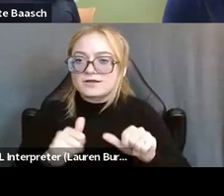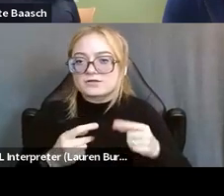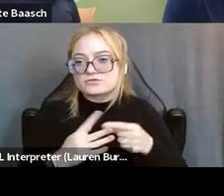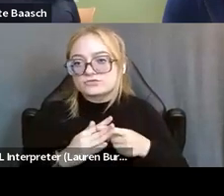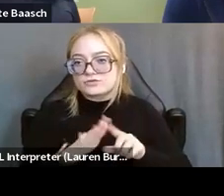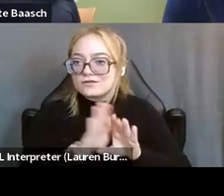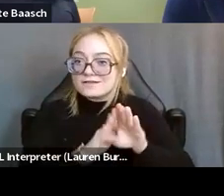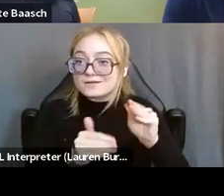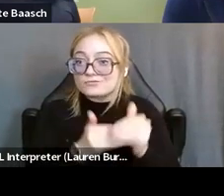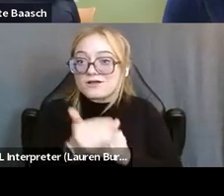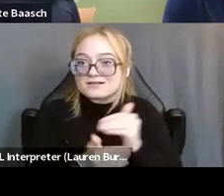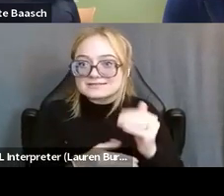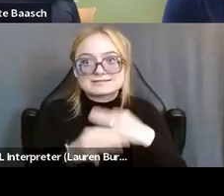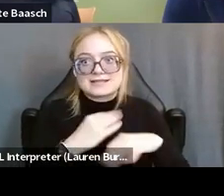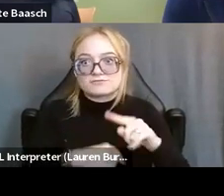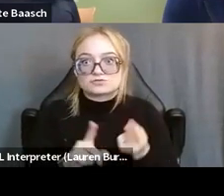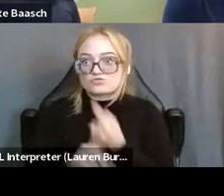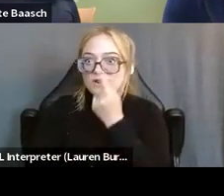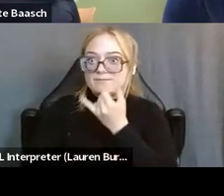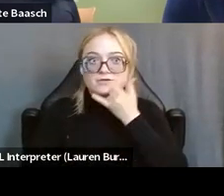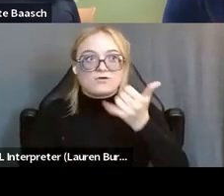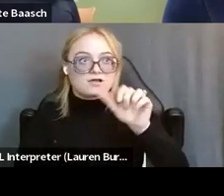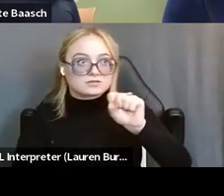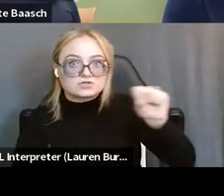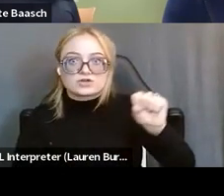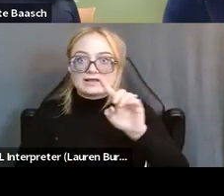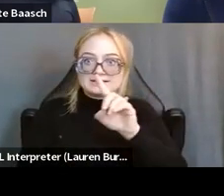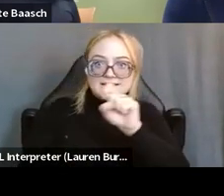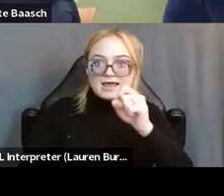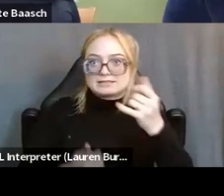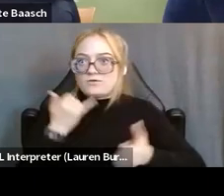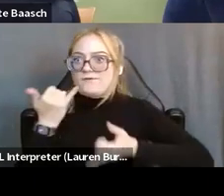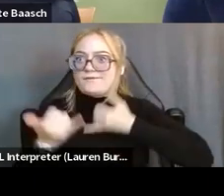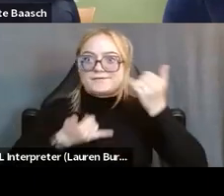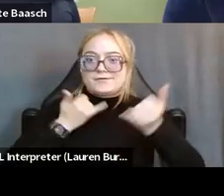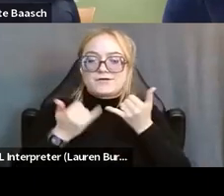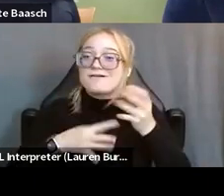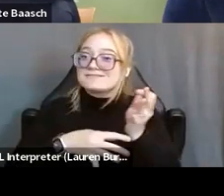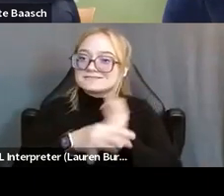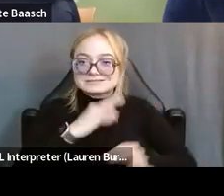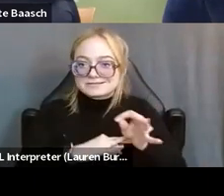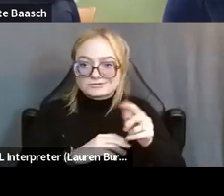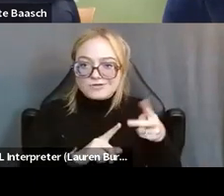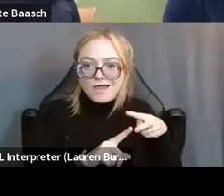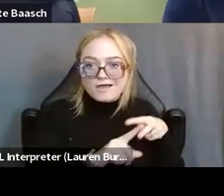to cold call into the security or DDS. And so if I can sort of plug the TA center, they're amazing,